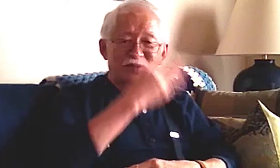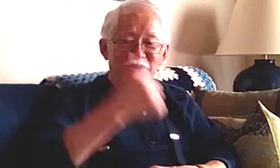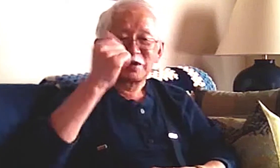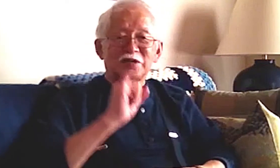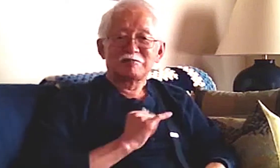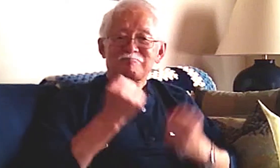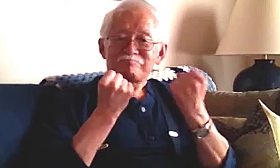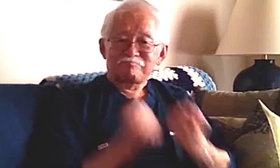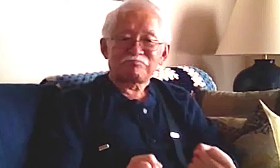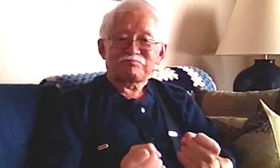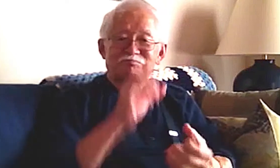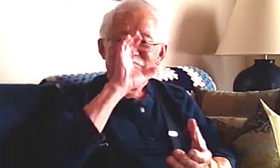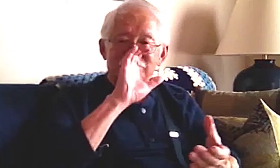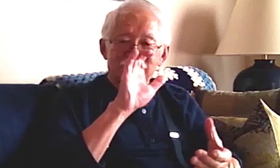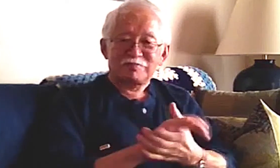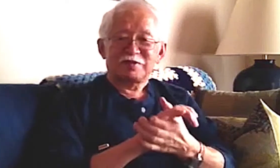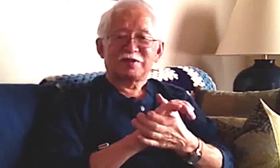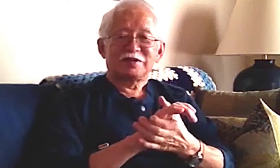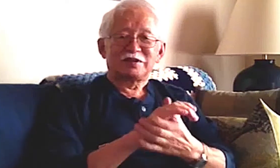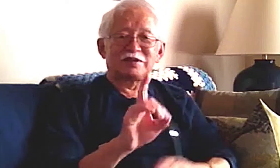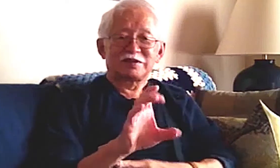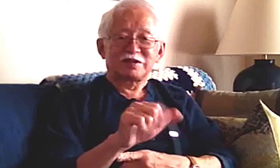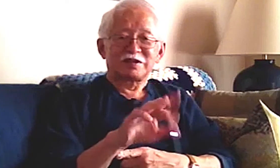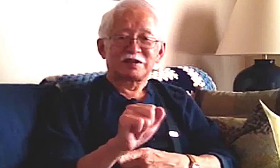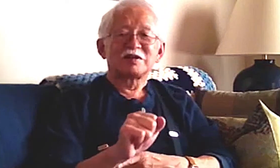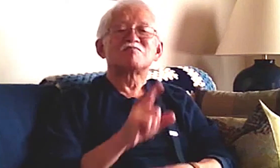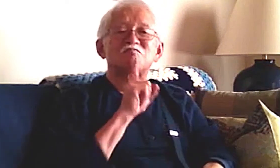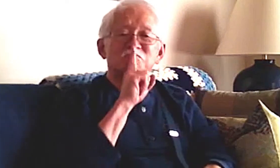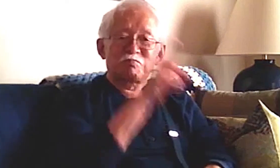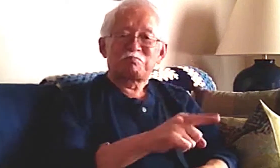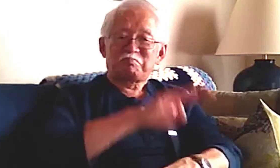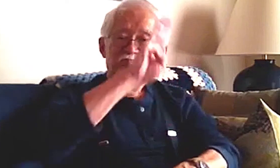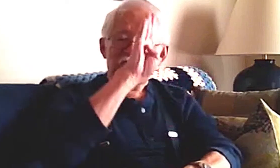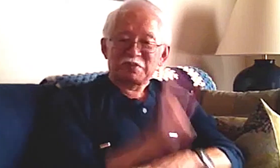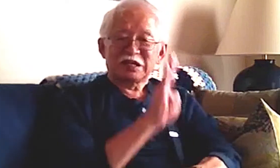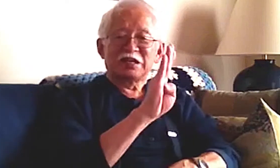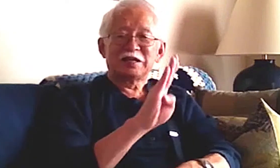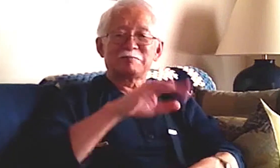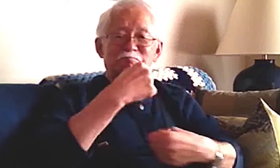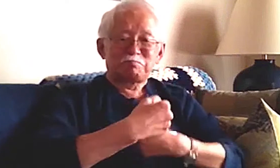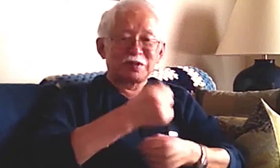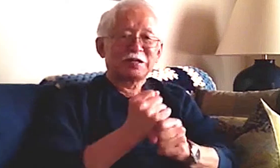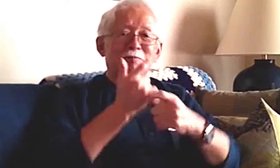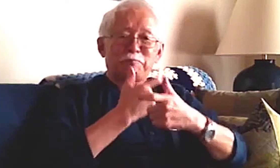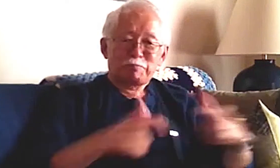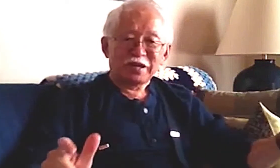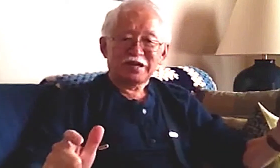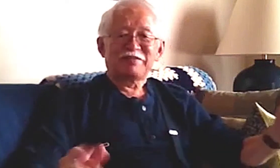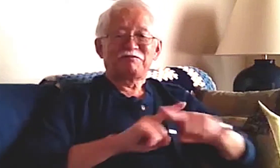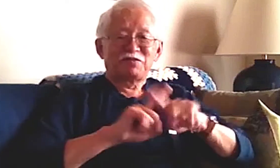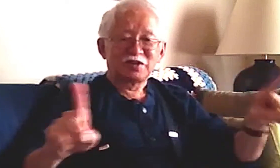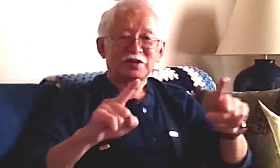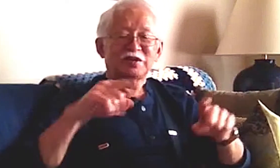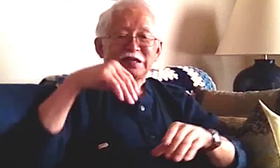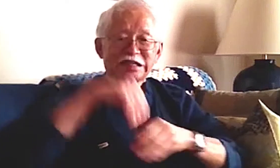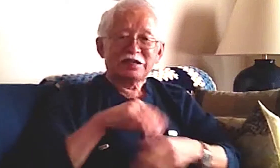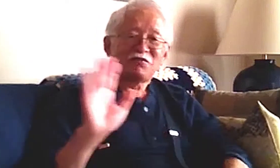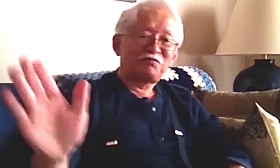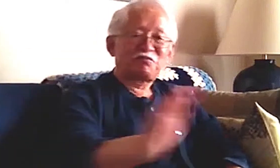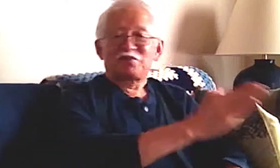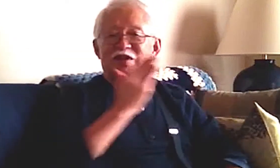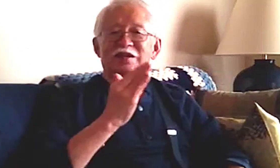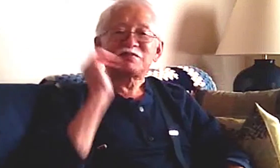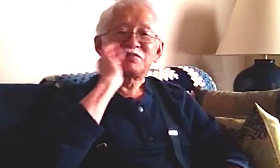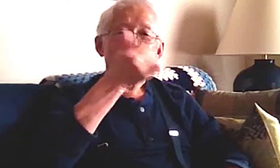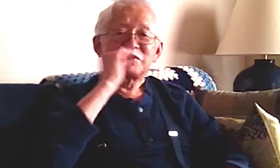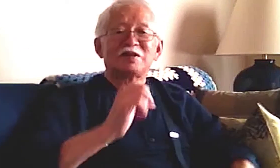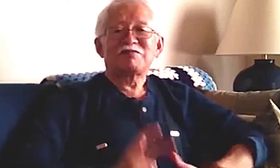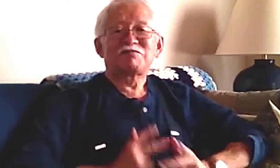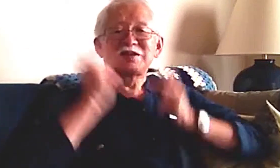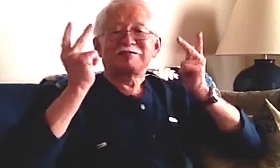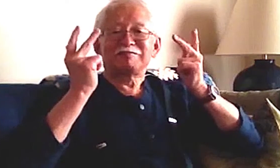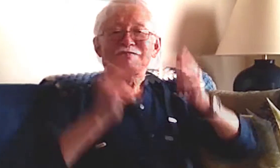because I strongly believe that DCARA really makes a big difference in people's every day life.